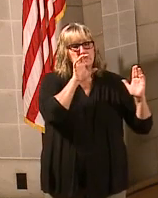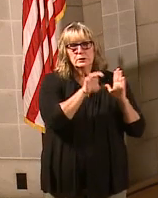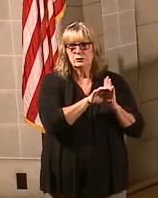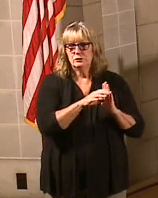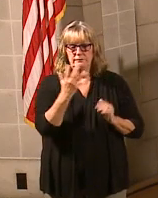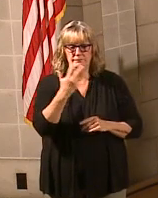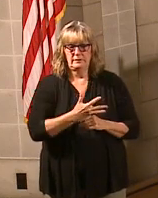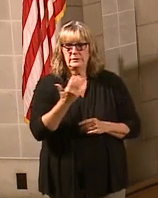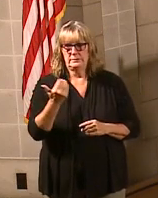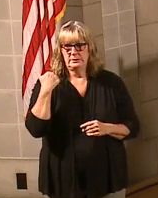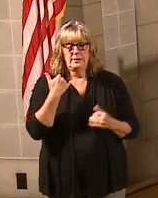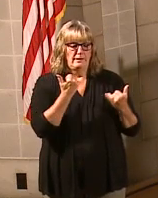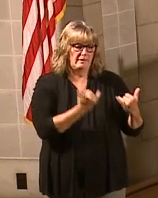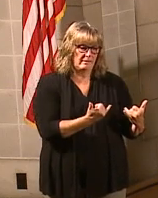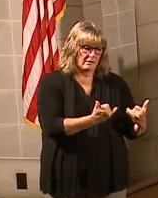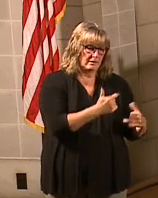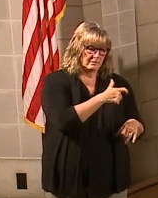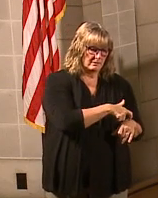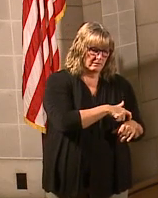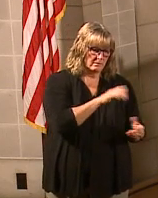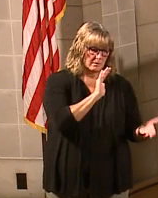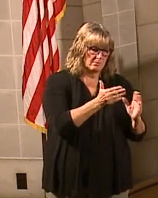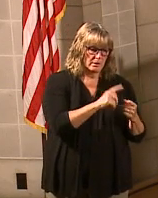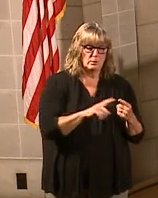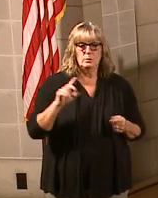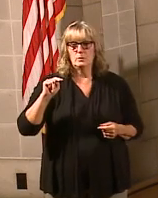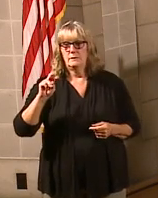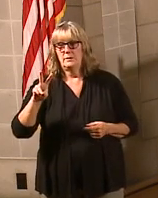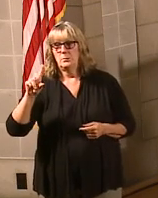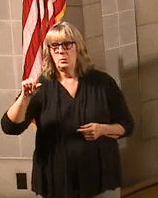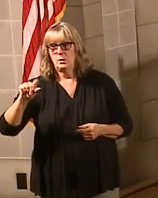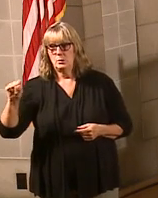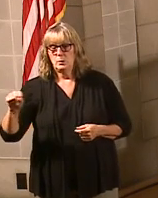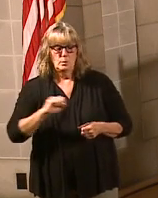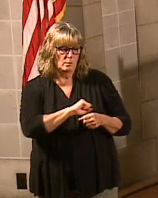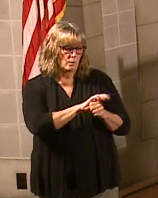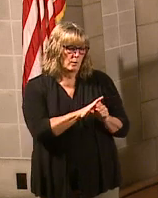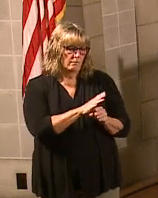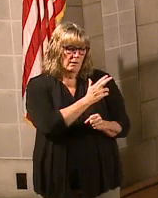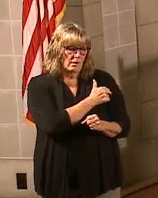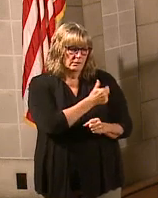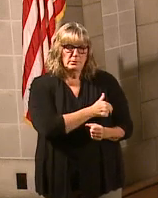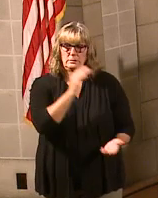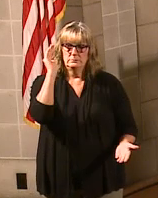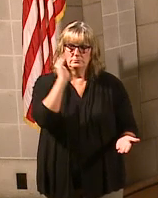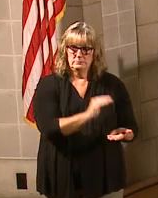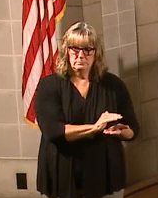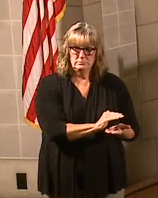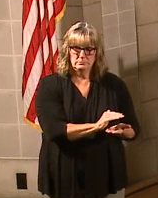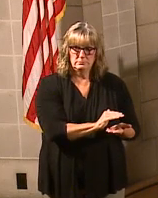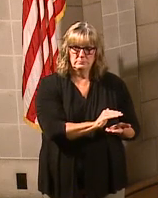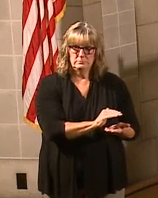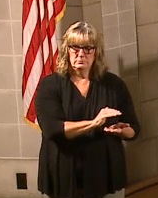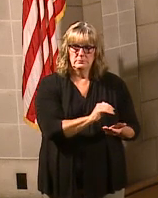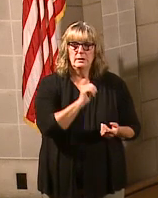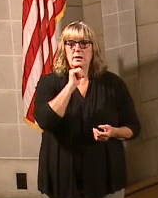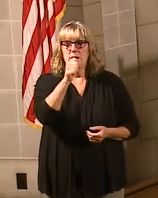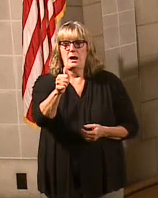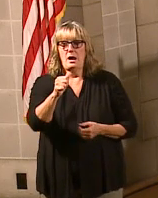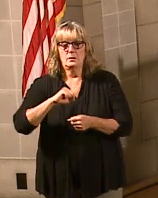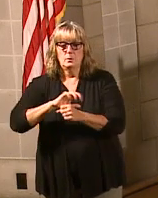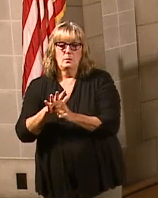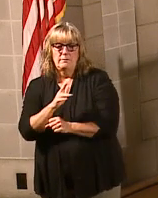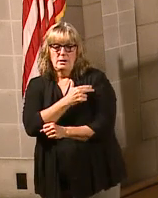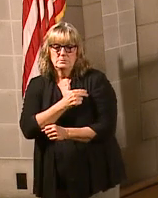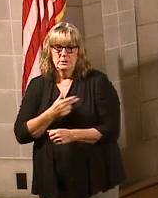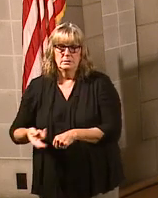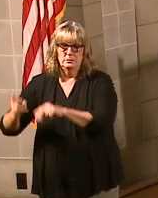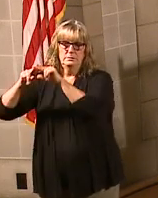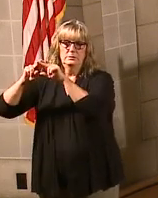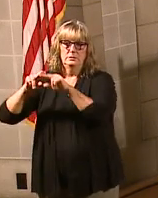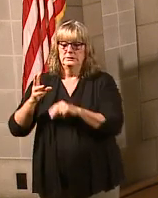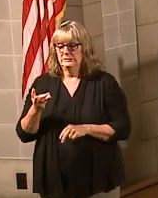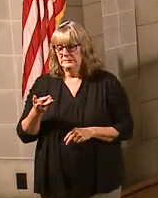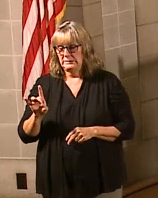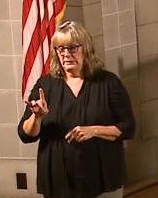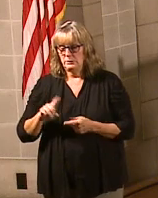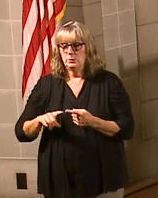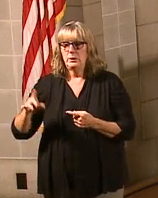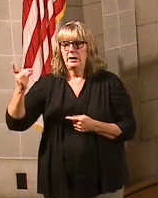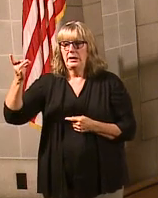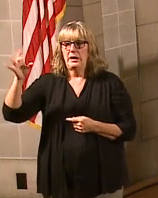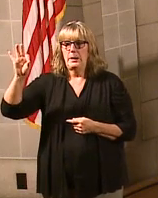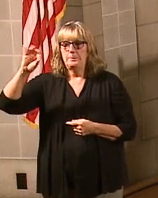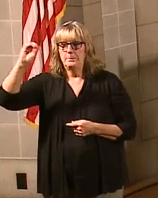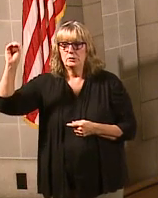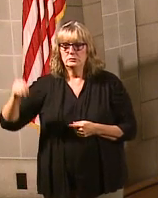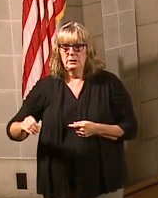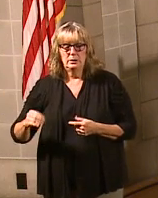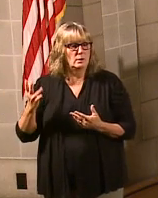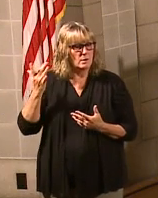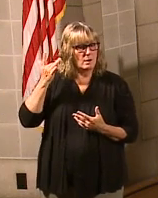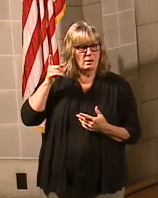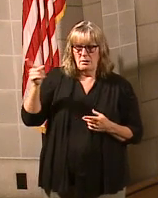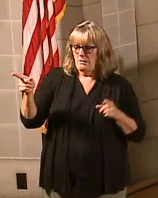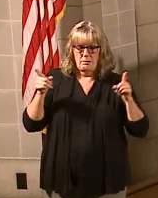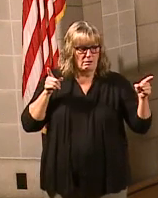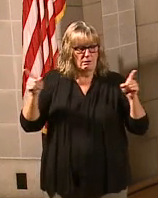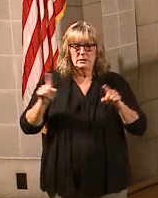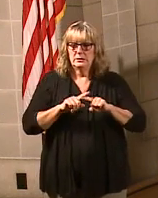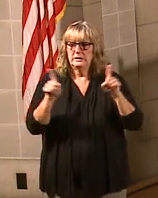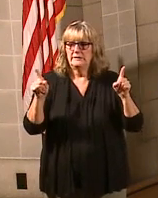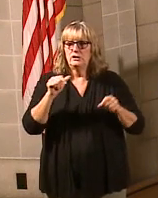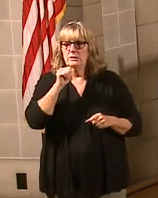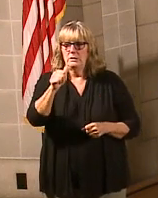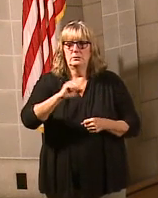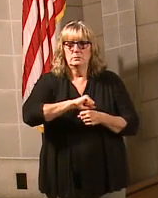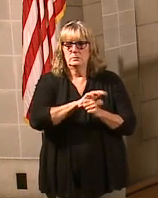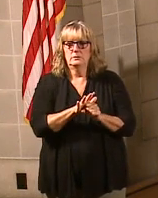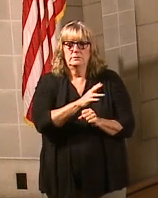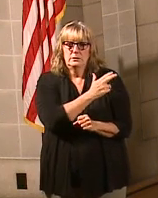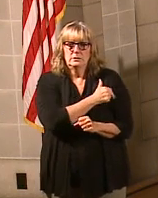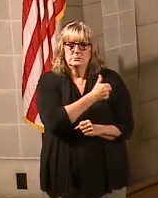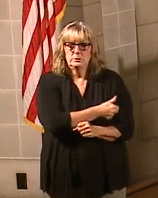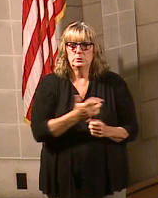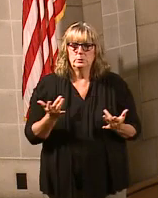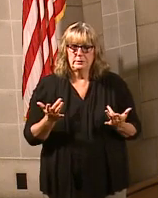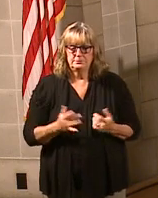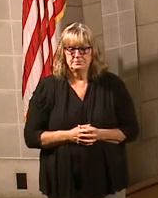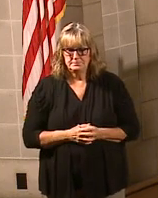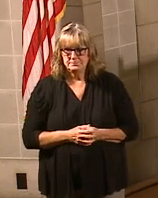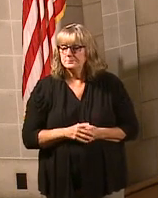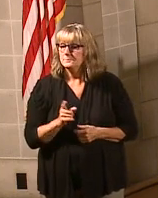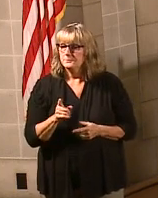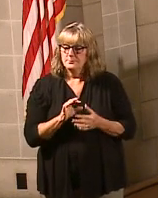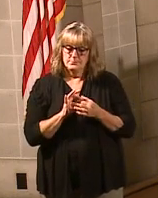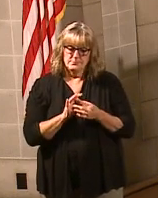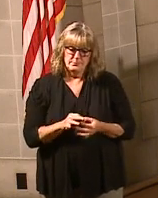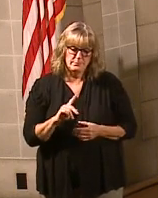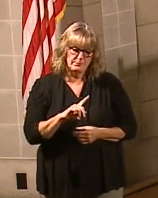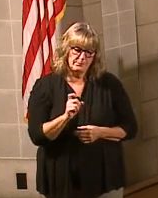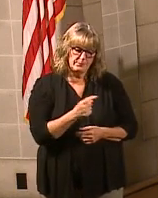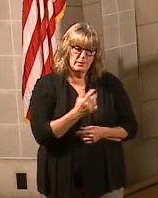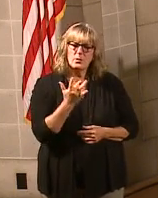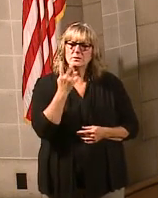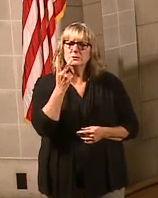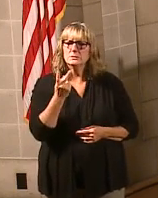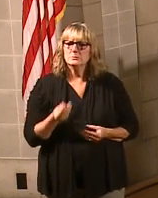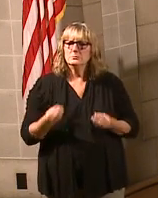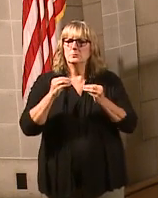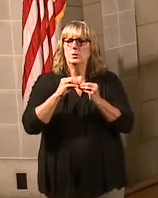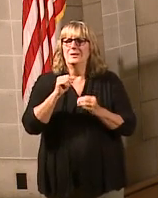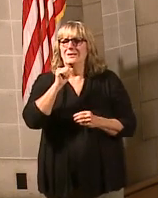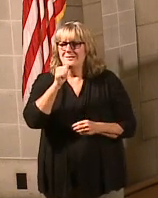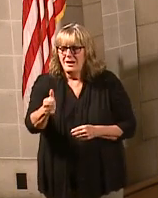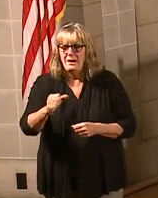THE FLU.